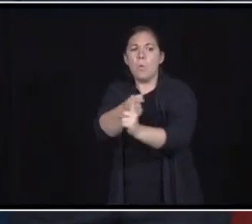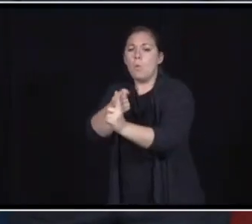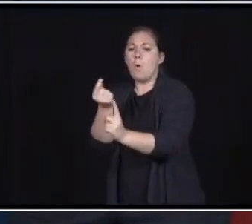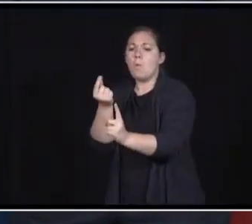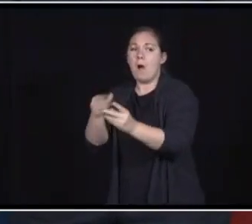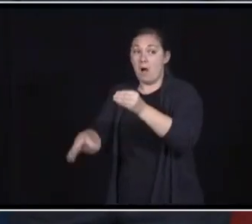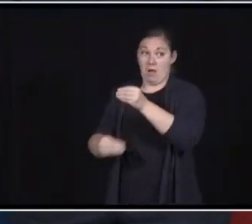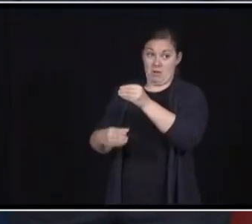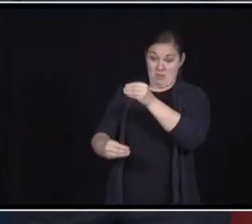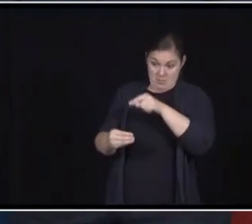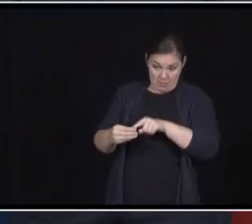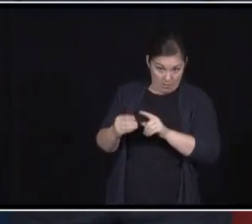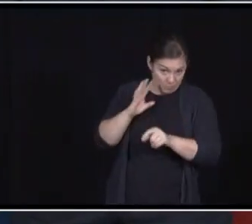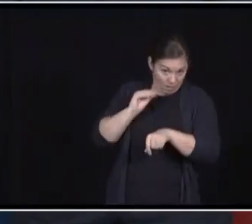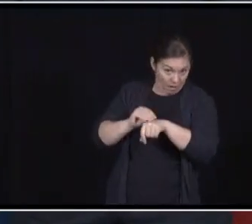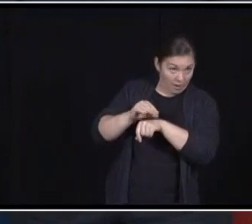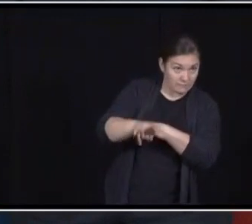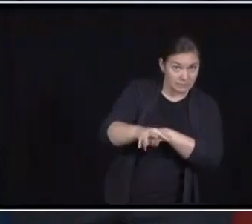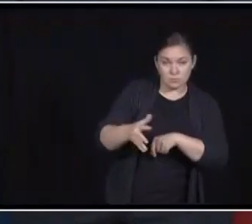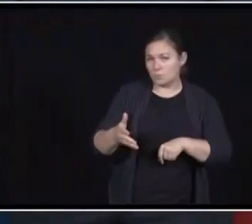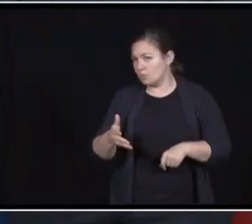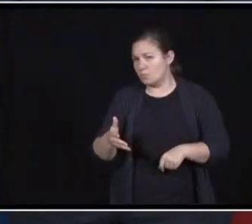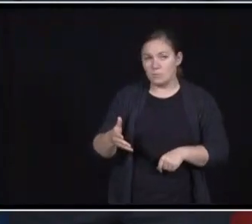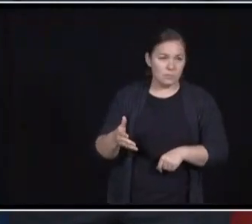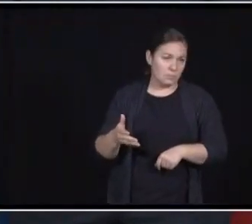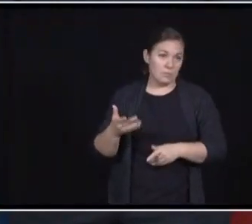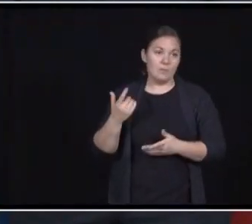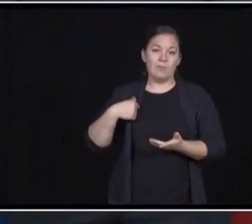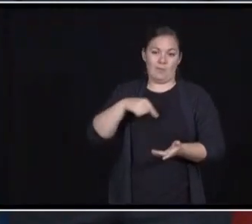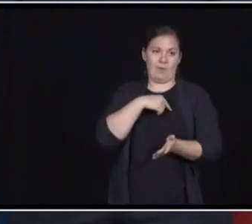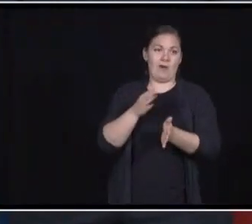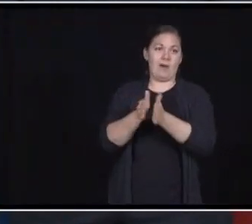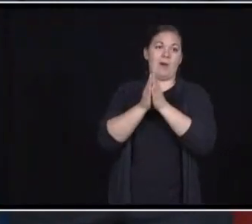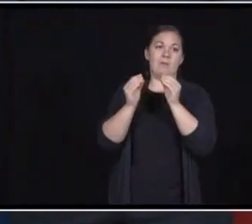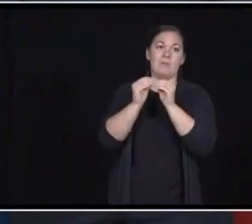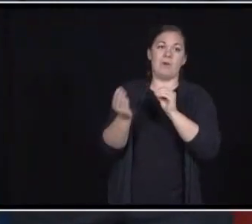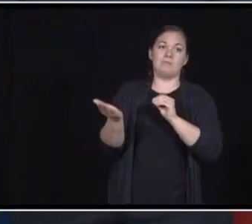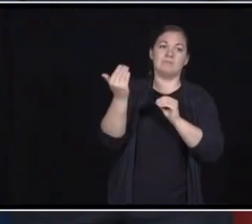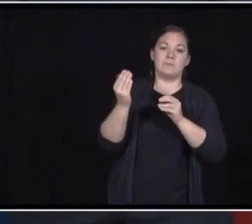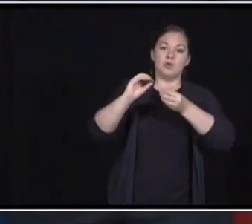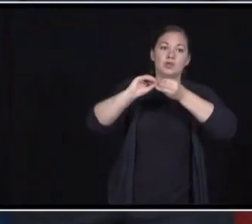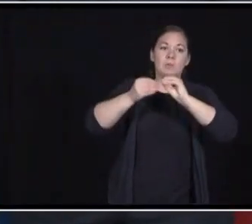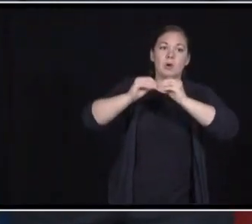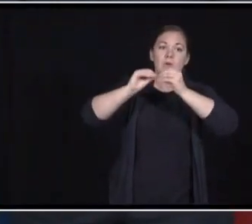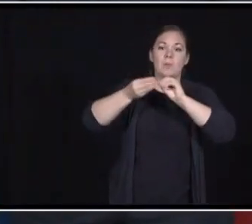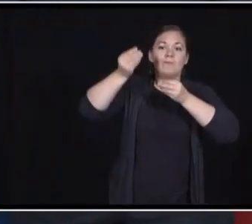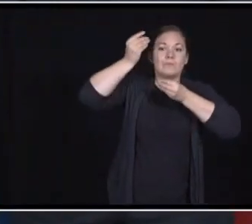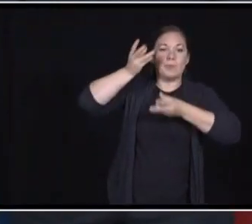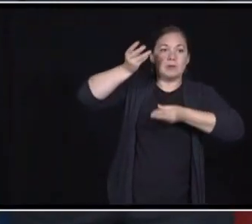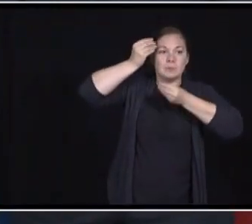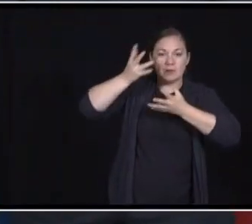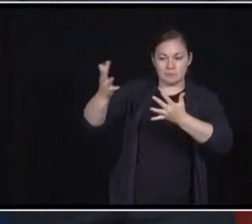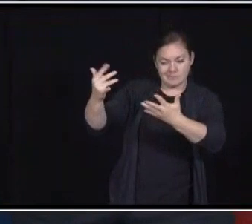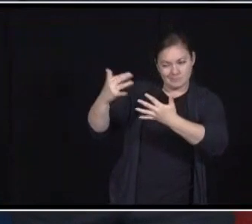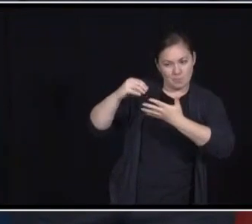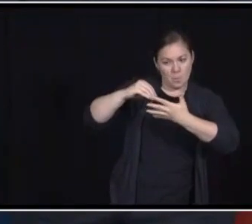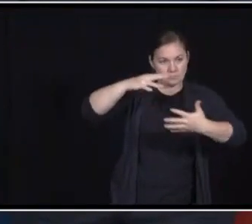with the public health measures table. We want to see what the impact was thus far the processes put in place.